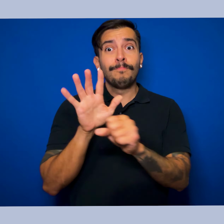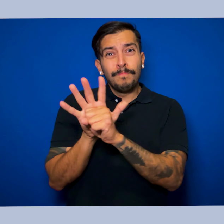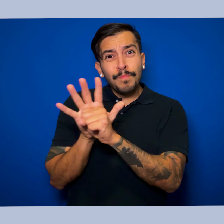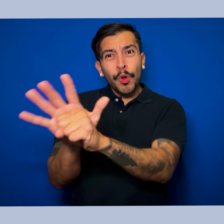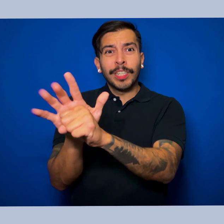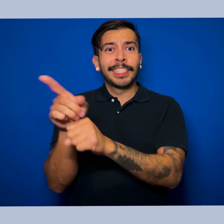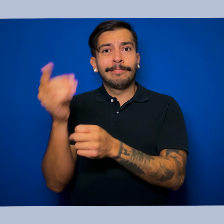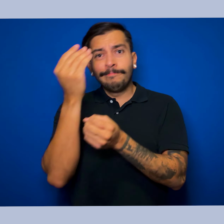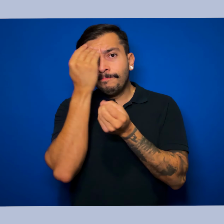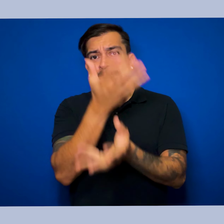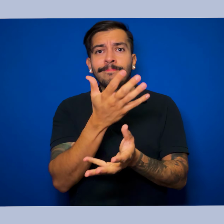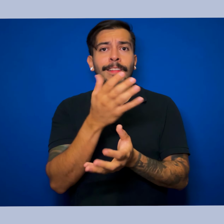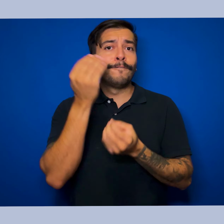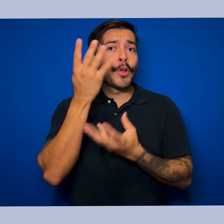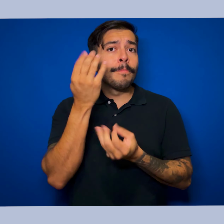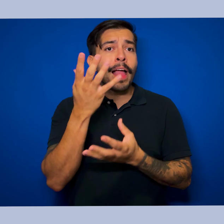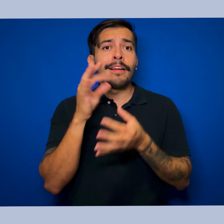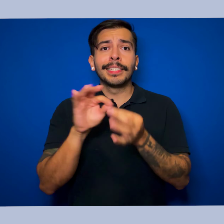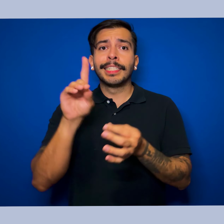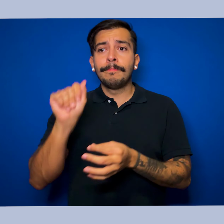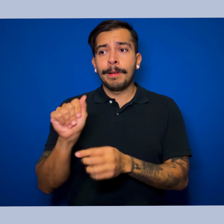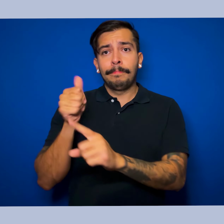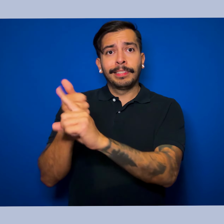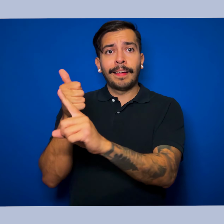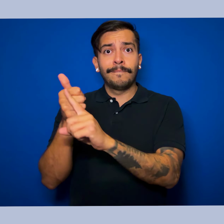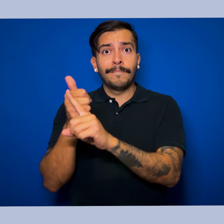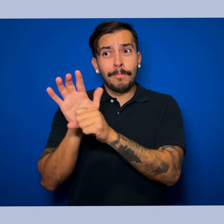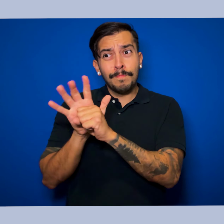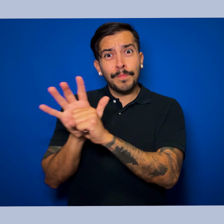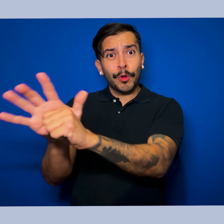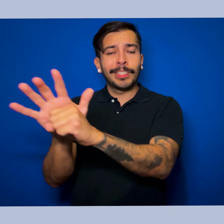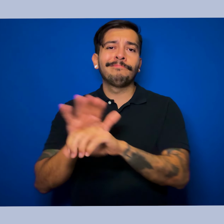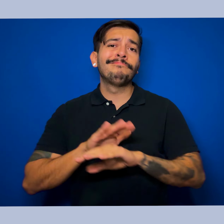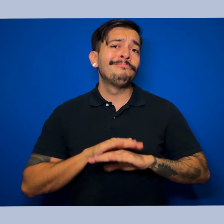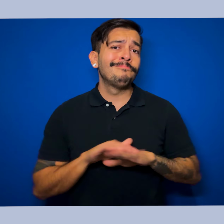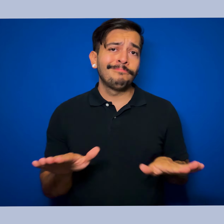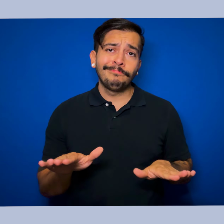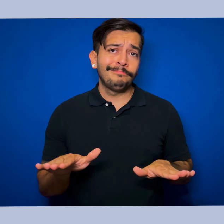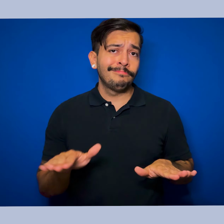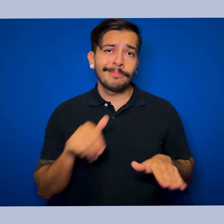your employee to share disability related information about themselves.